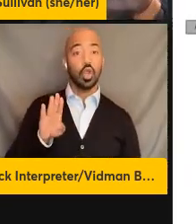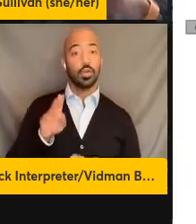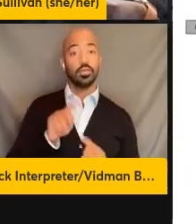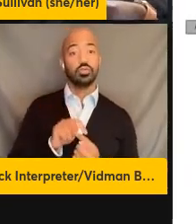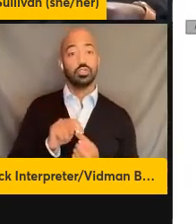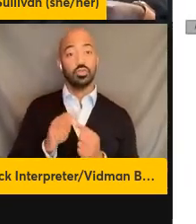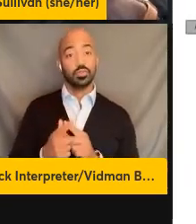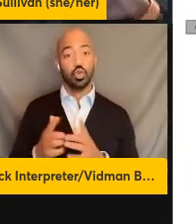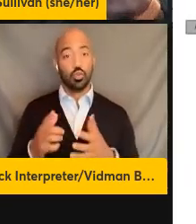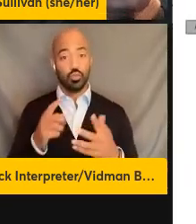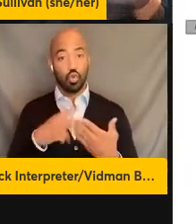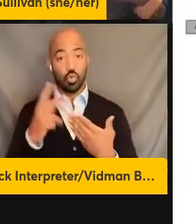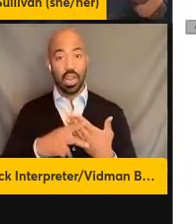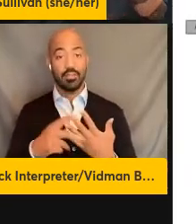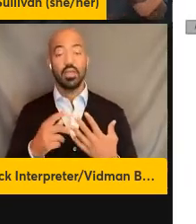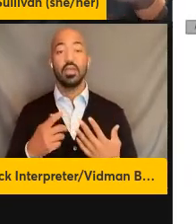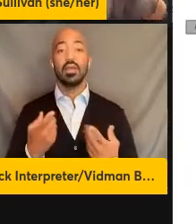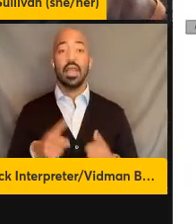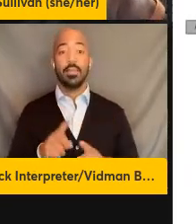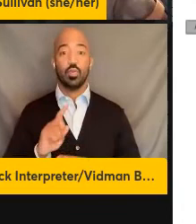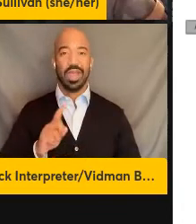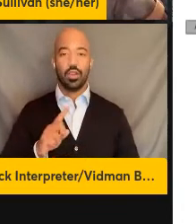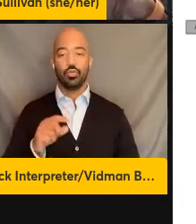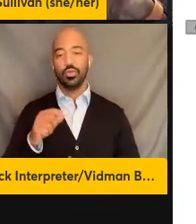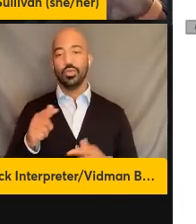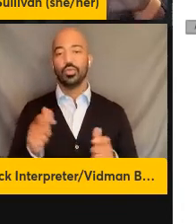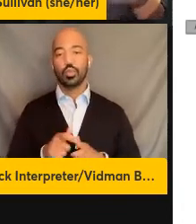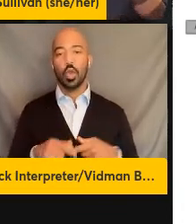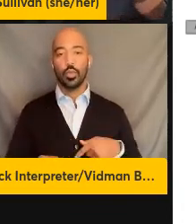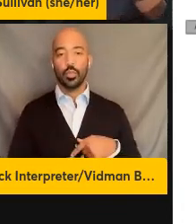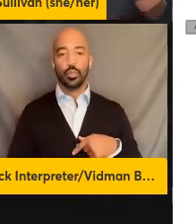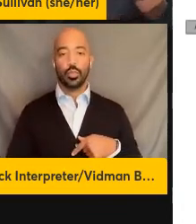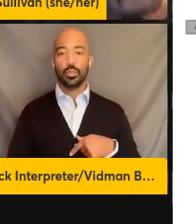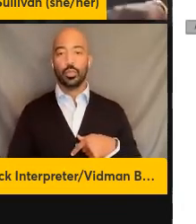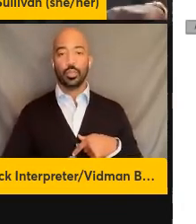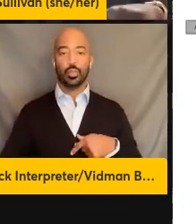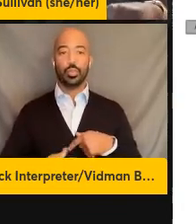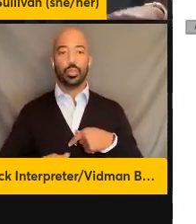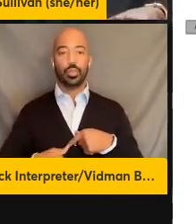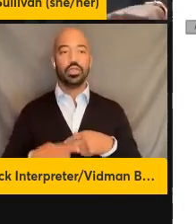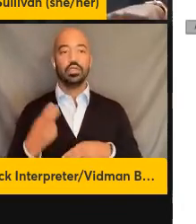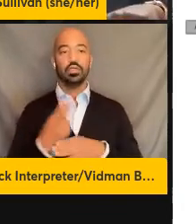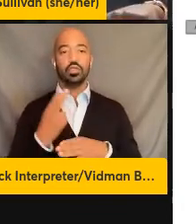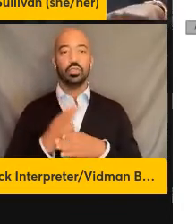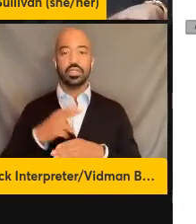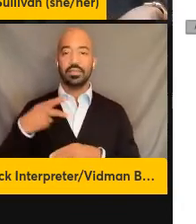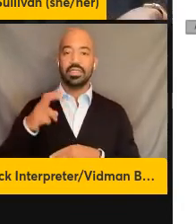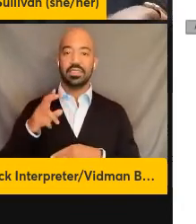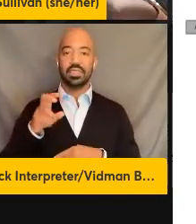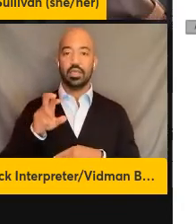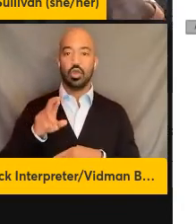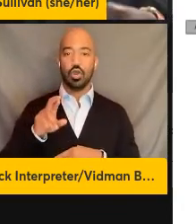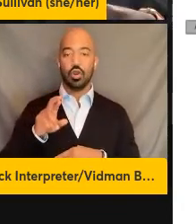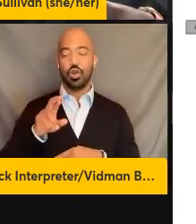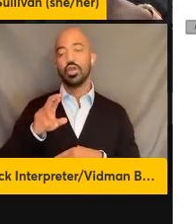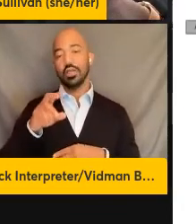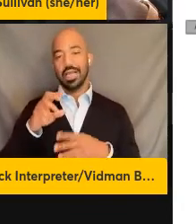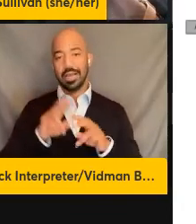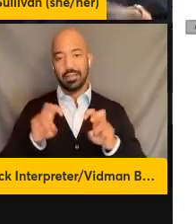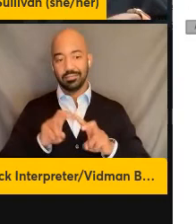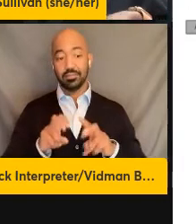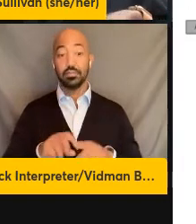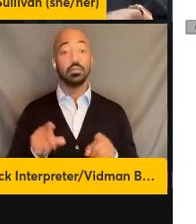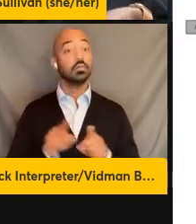upregulated in the small intestine epithelium using quantitative PCR analysis. And interestingly, we also looked at gene